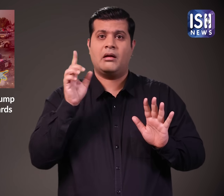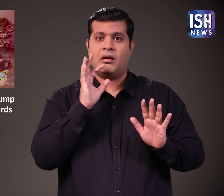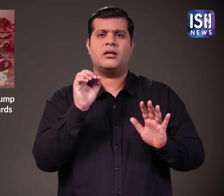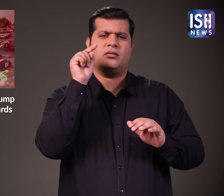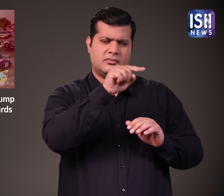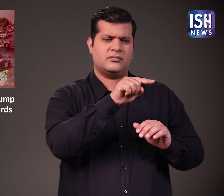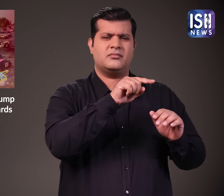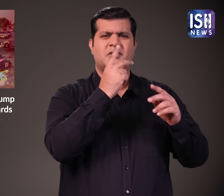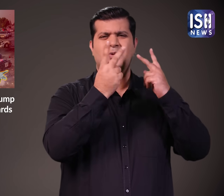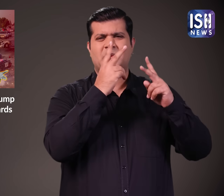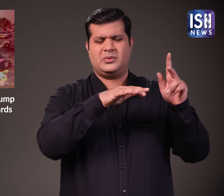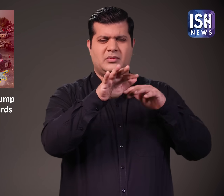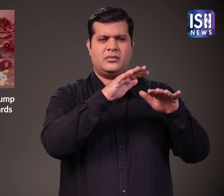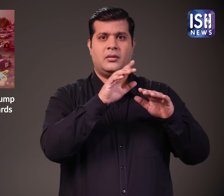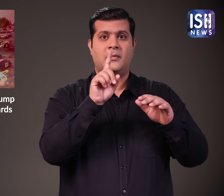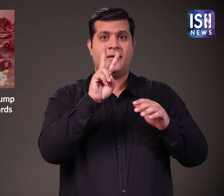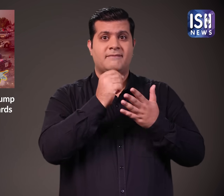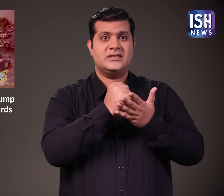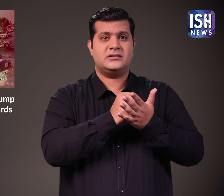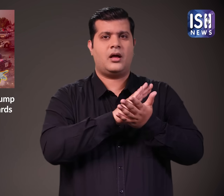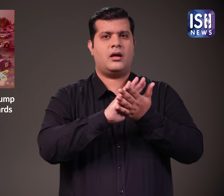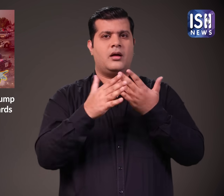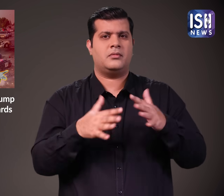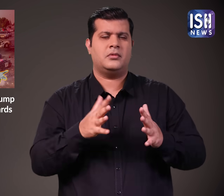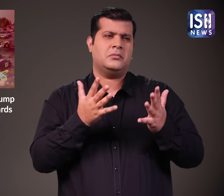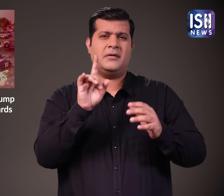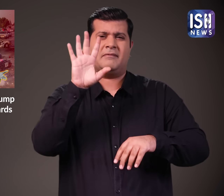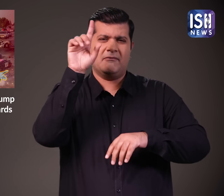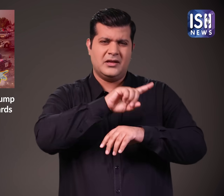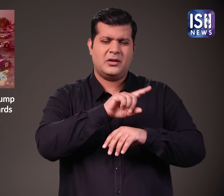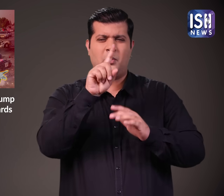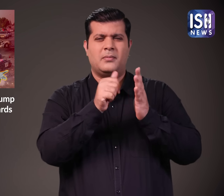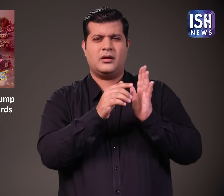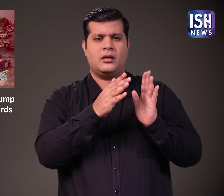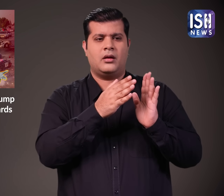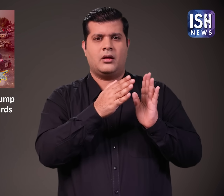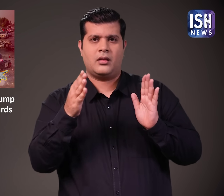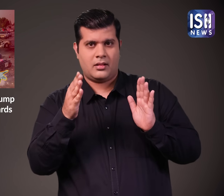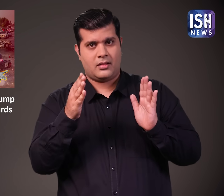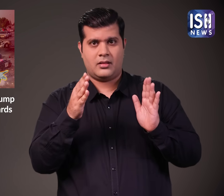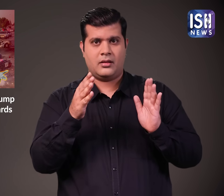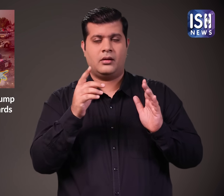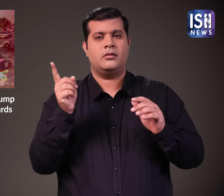He initially came to the U.S. for work but overstayed his visa by about 15 to 30 days after it expired.